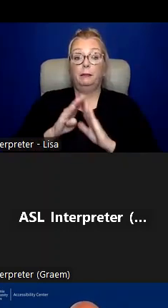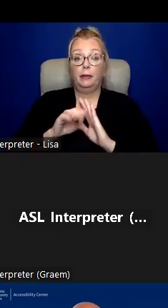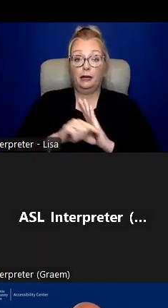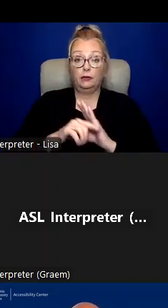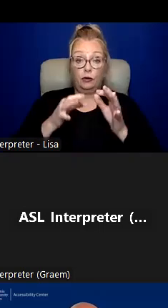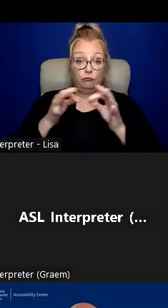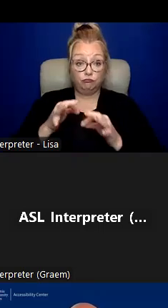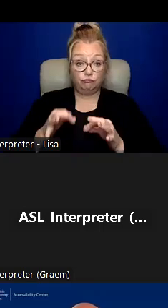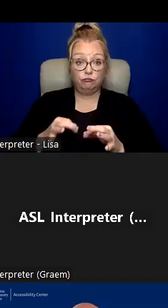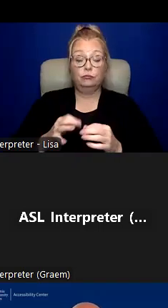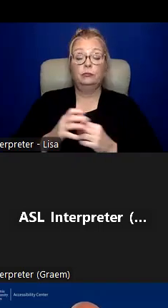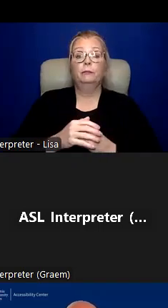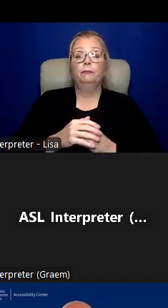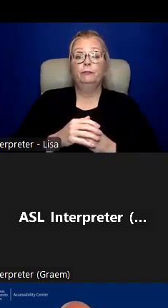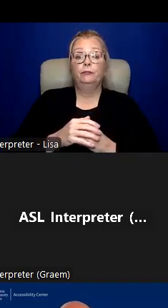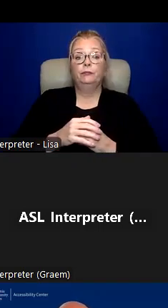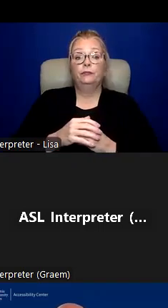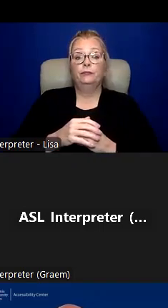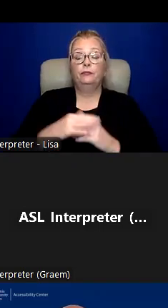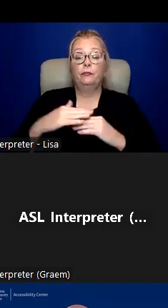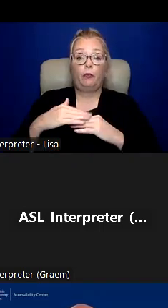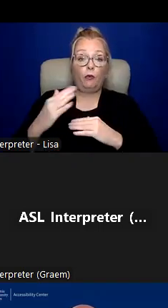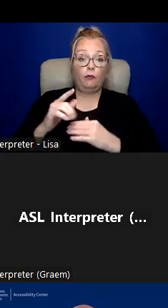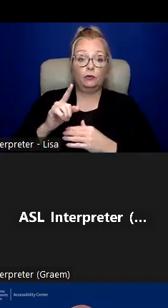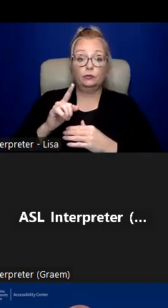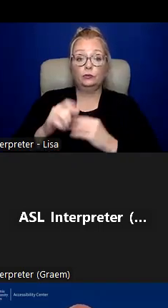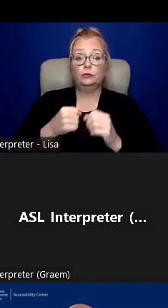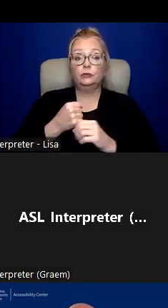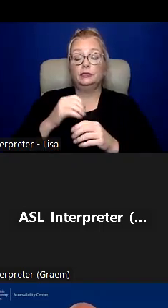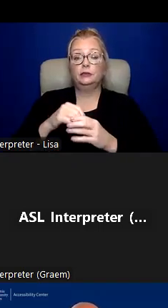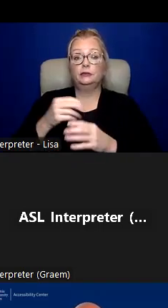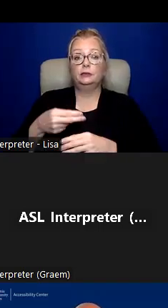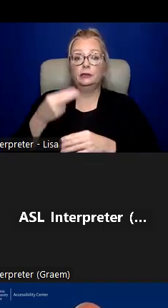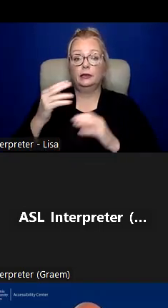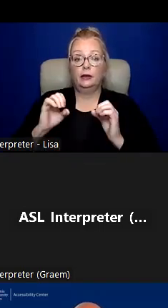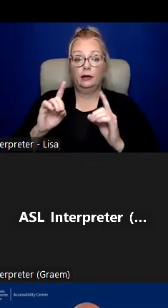I've spent a little more than 21 years in higher education so far.